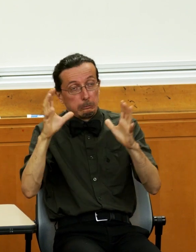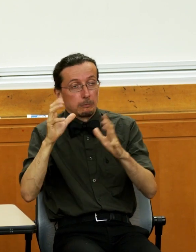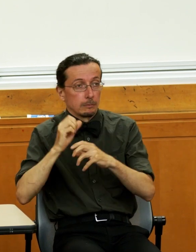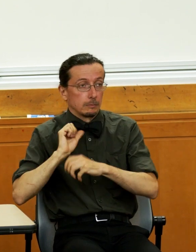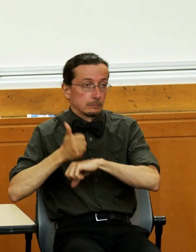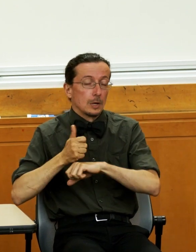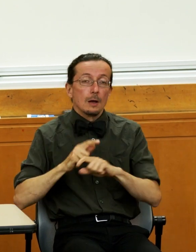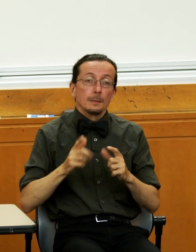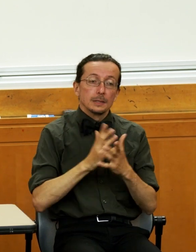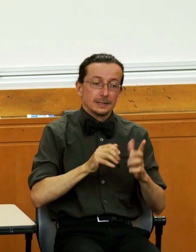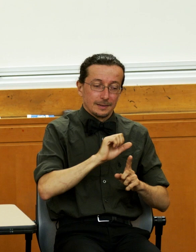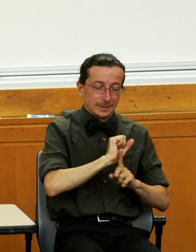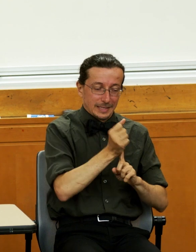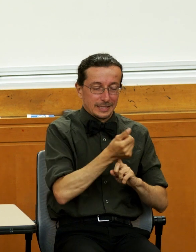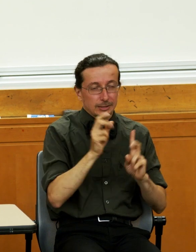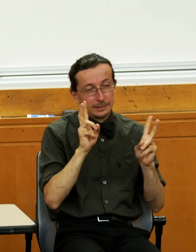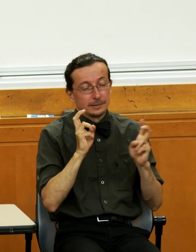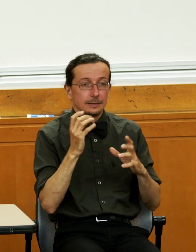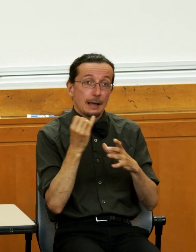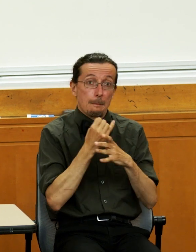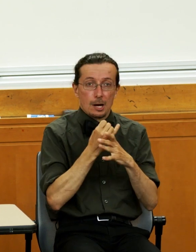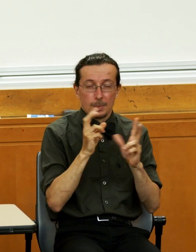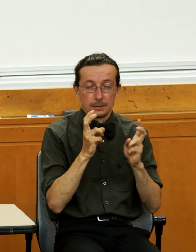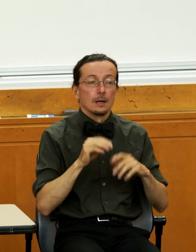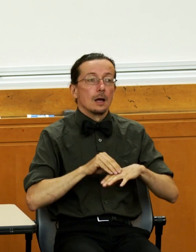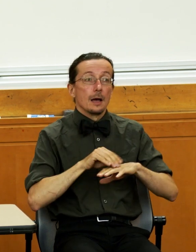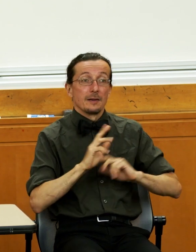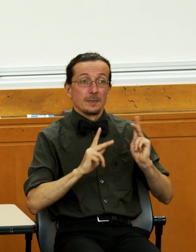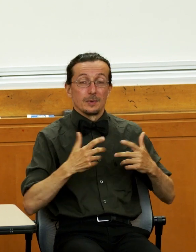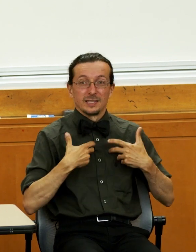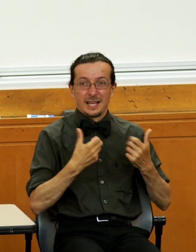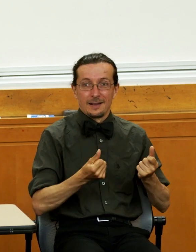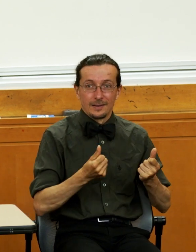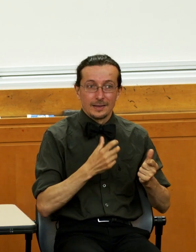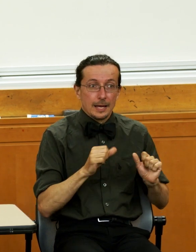quote unquote, “impairments” if you will, that affect people's health and ability to do things.